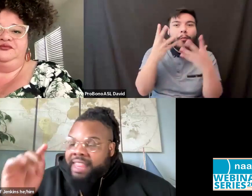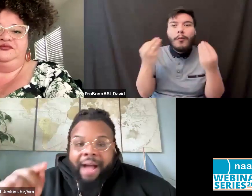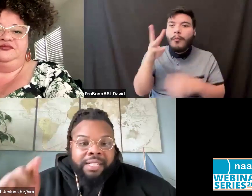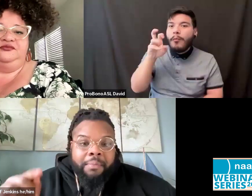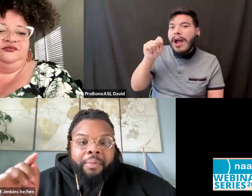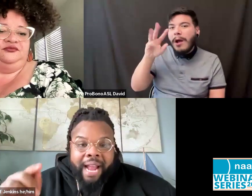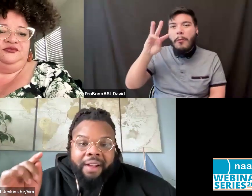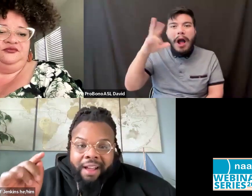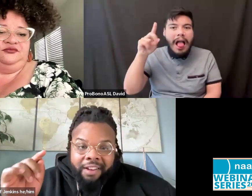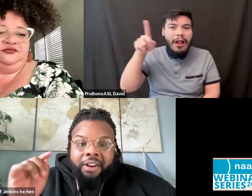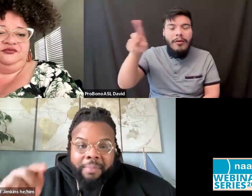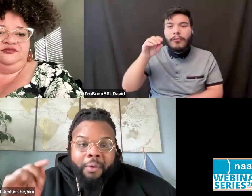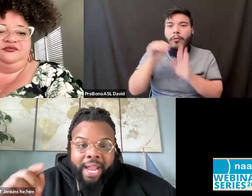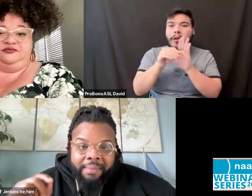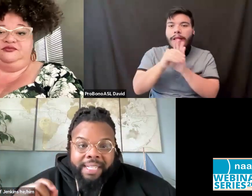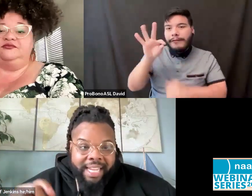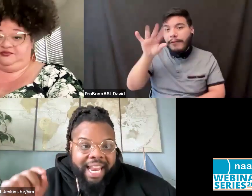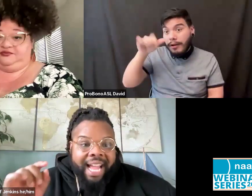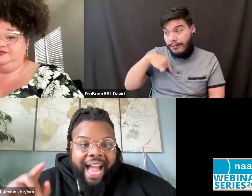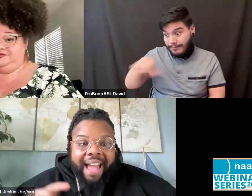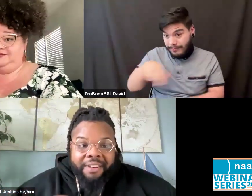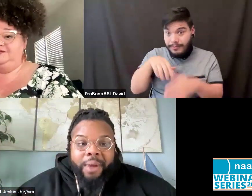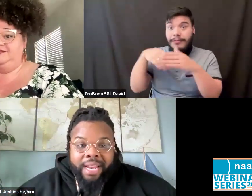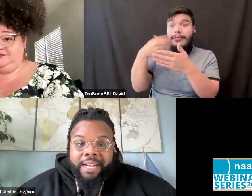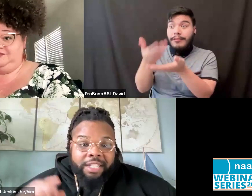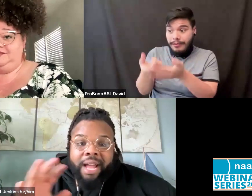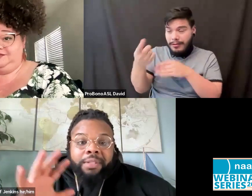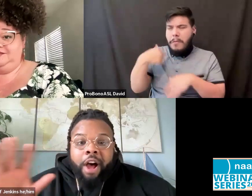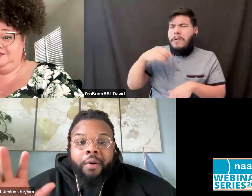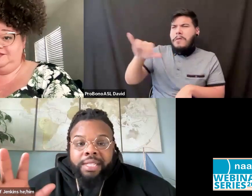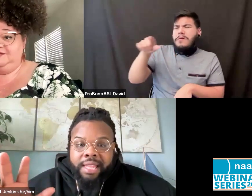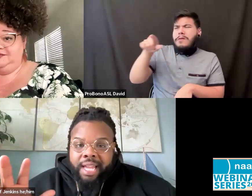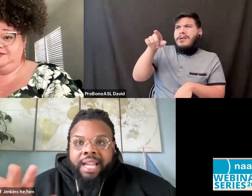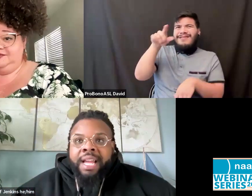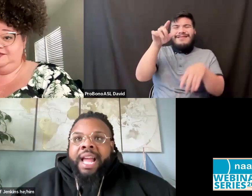That was the moment I learned about weight limits like not having a weight limit. And so that was always a thing.